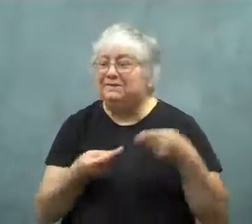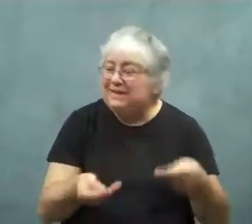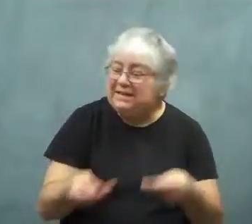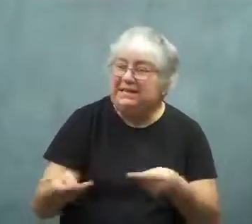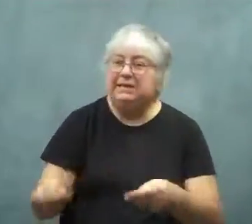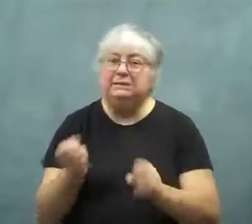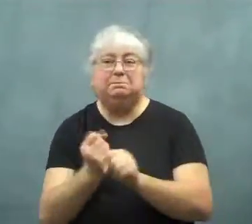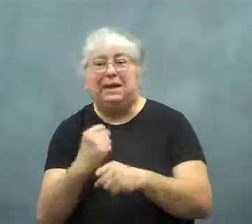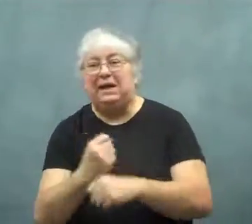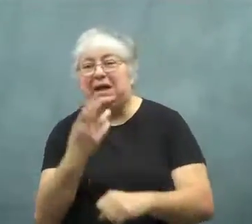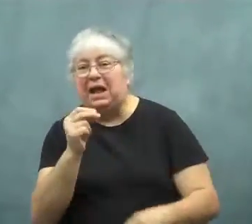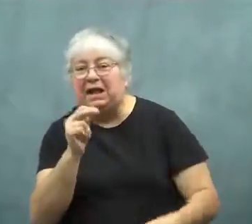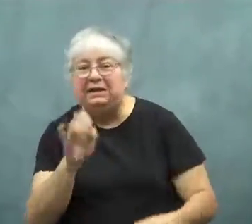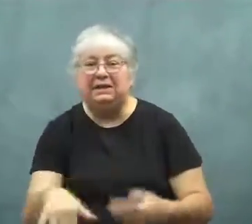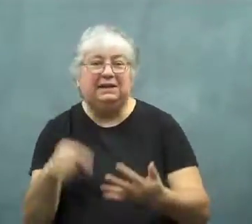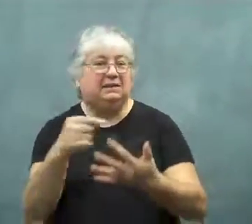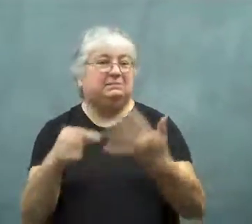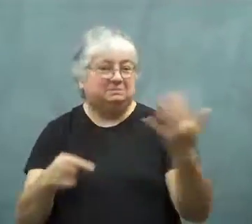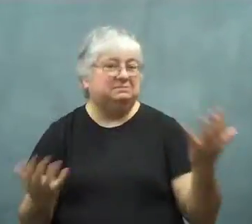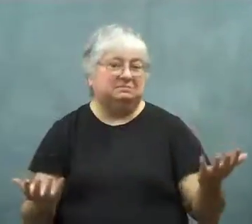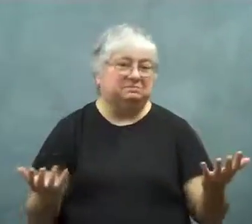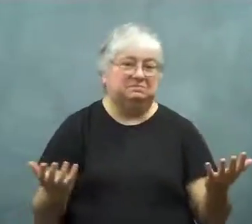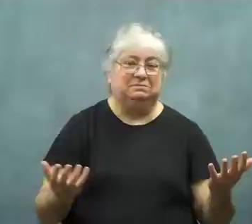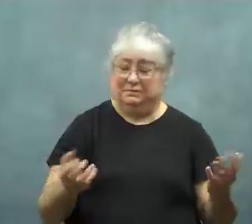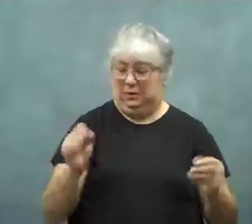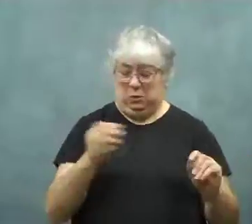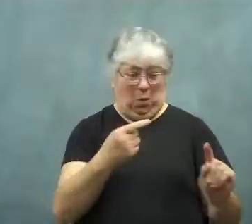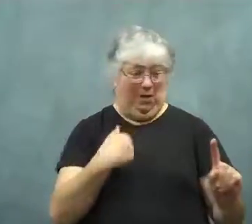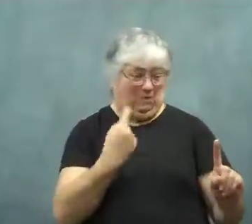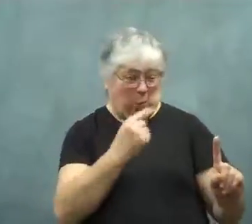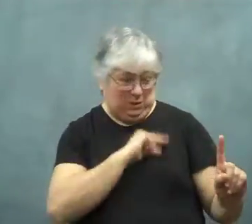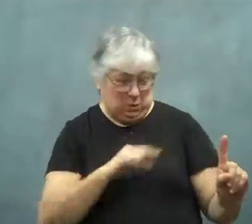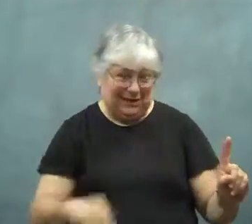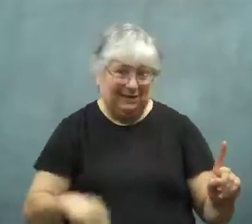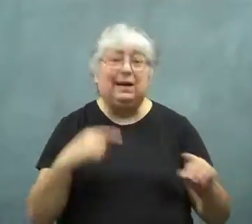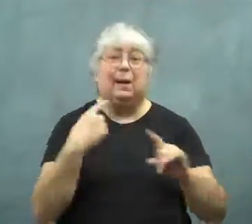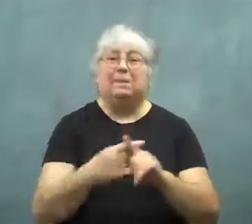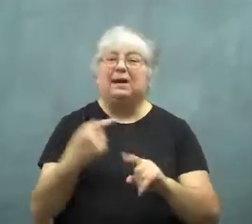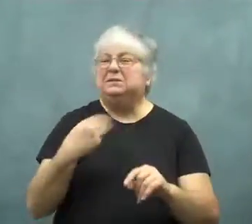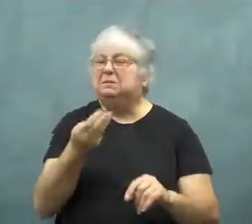feeding them, and making honey, and other tasks.